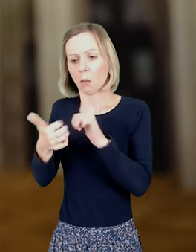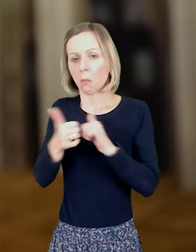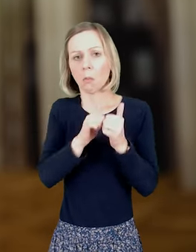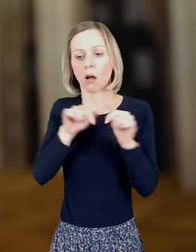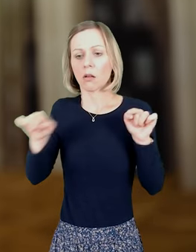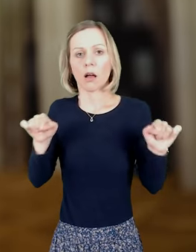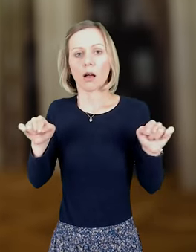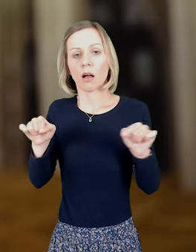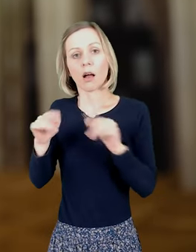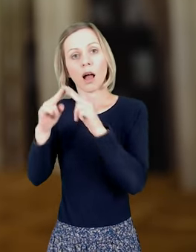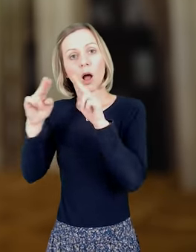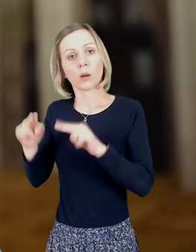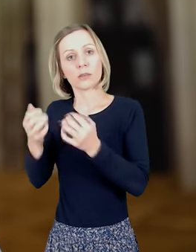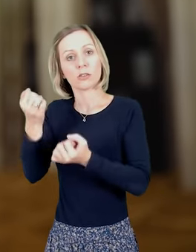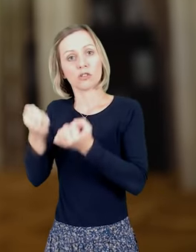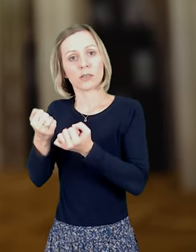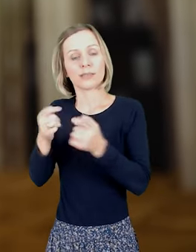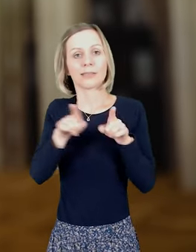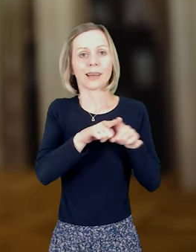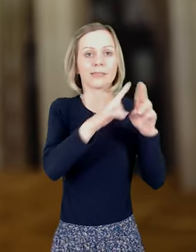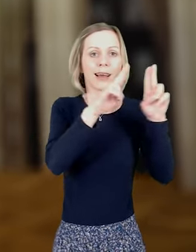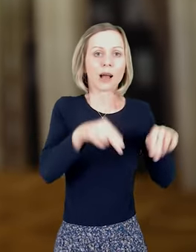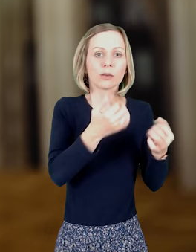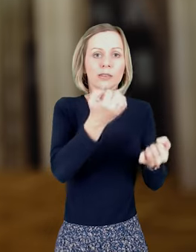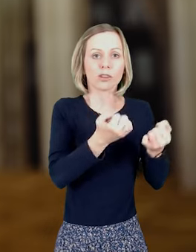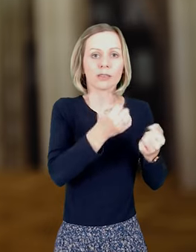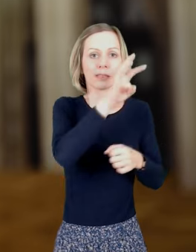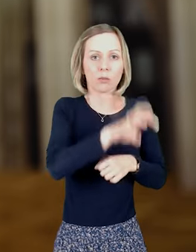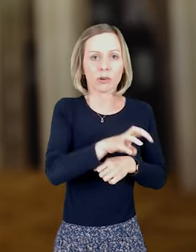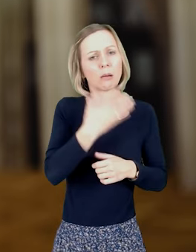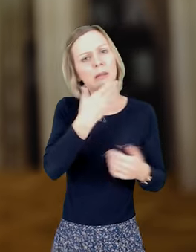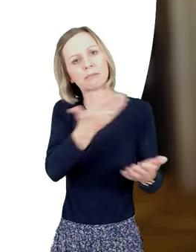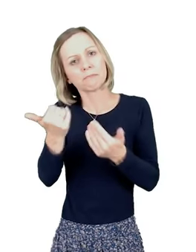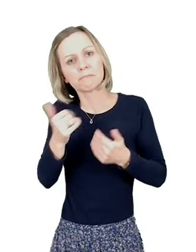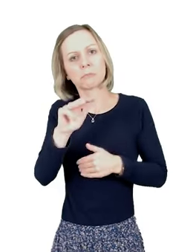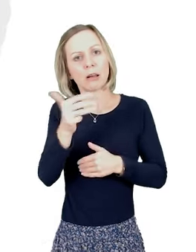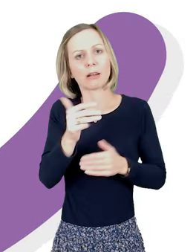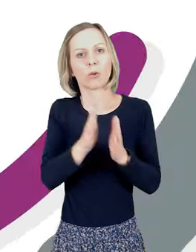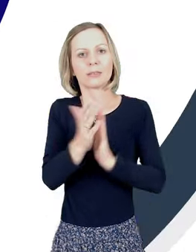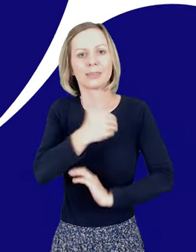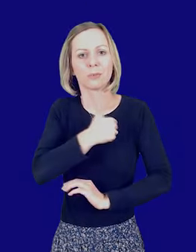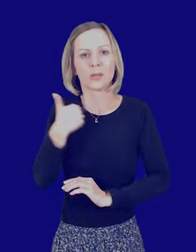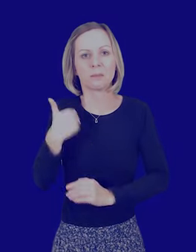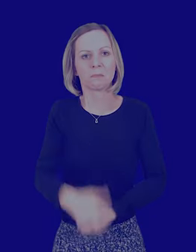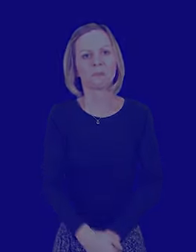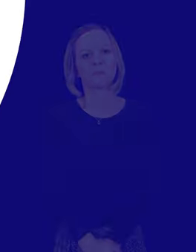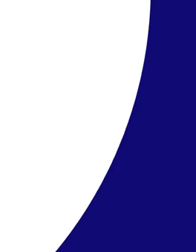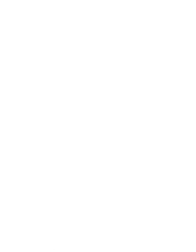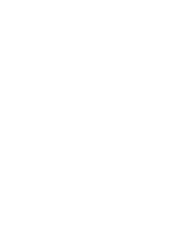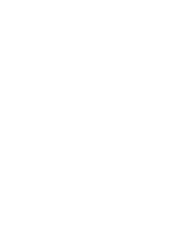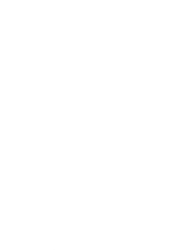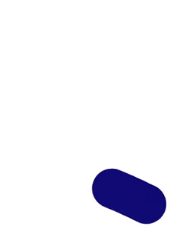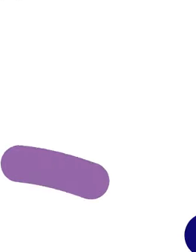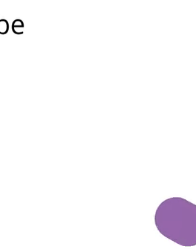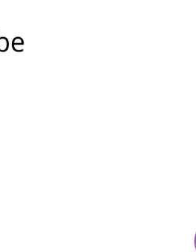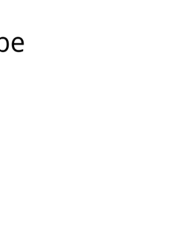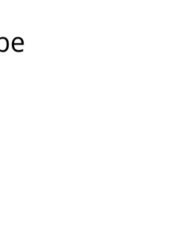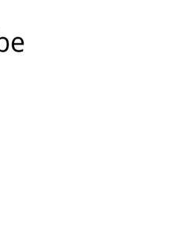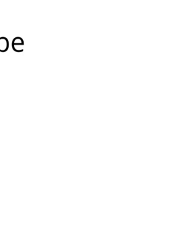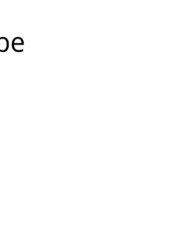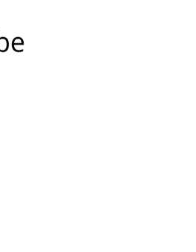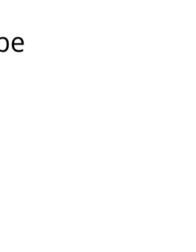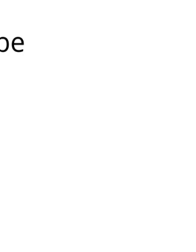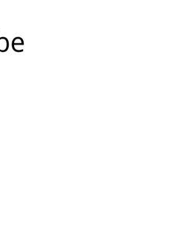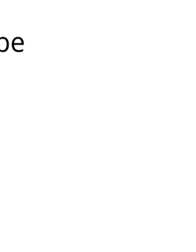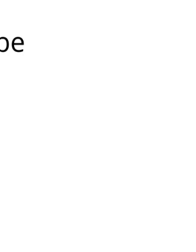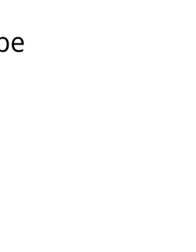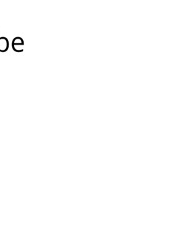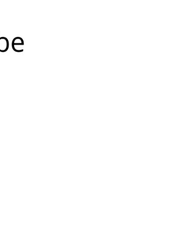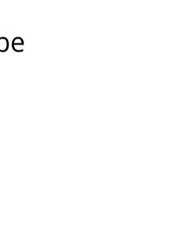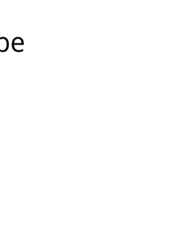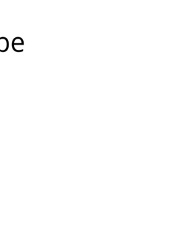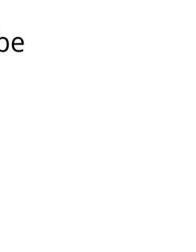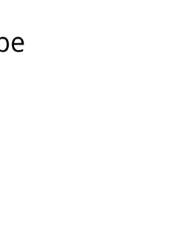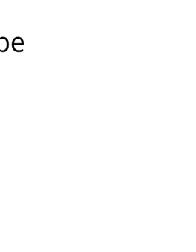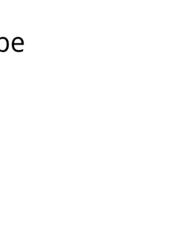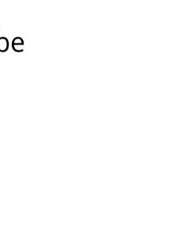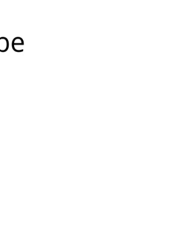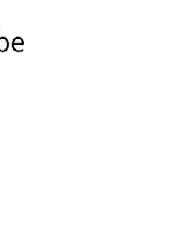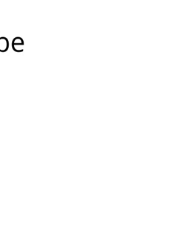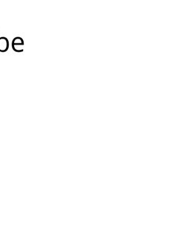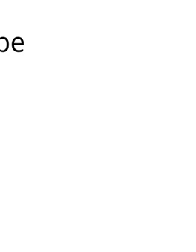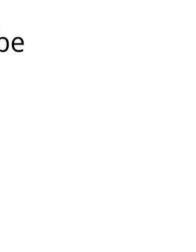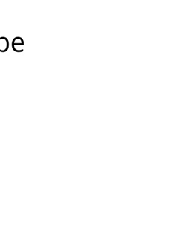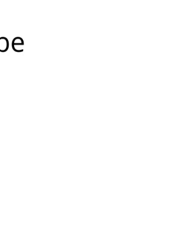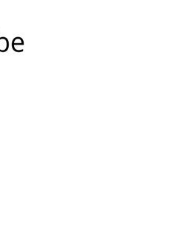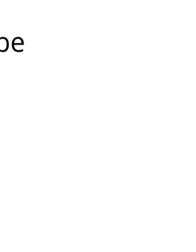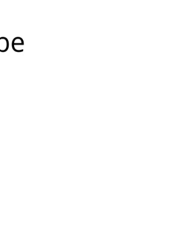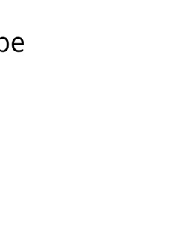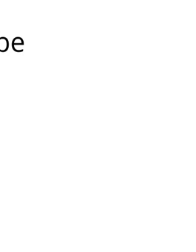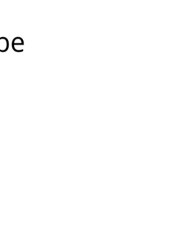Justice Cymru. So please come and join us at 9:00a.m.